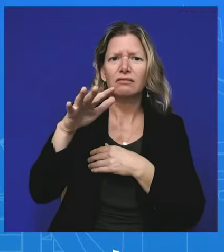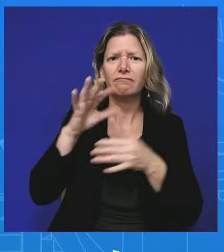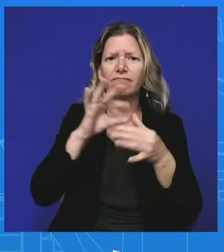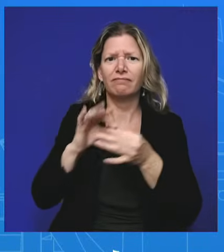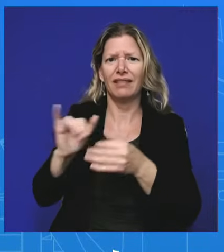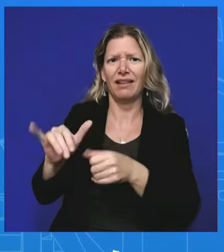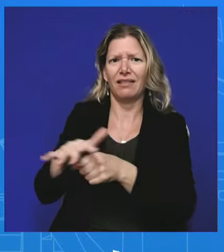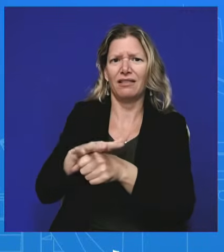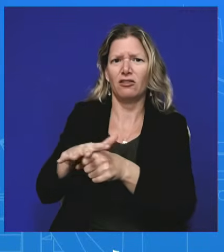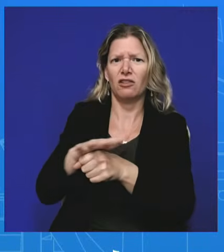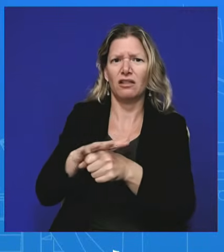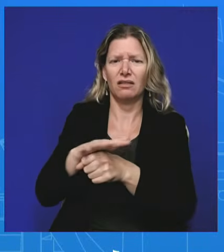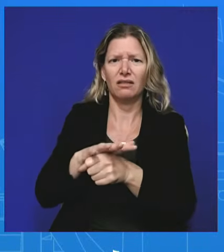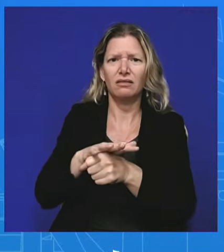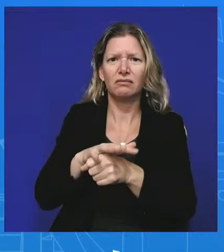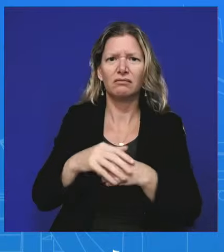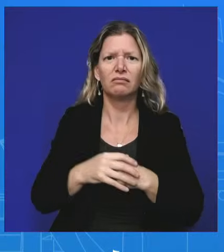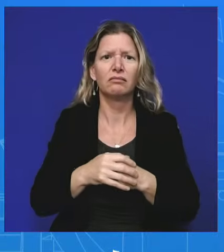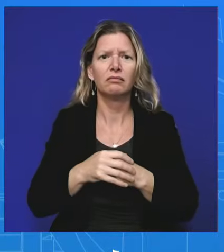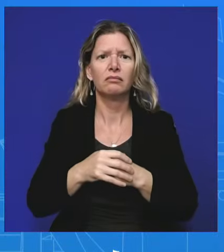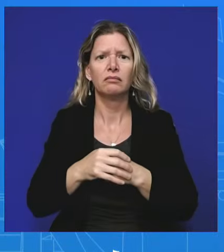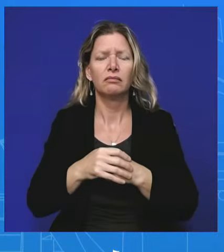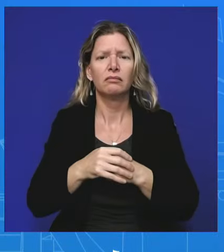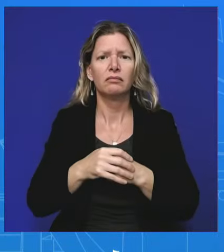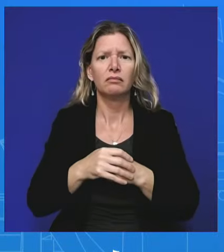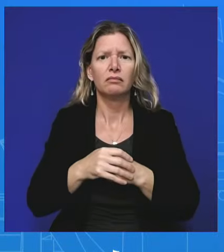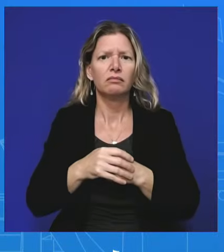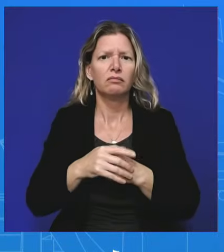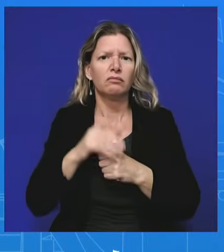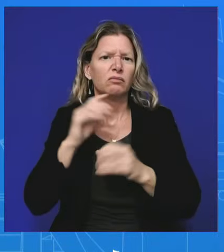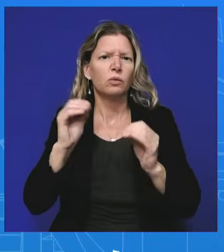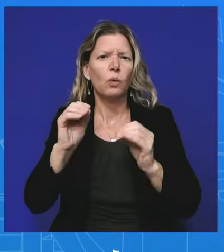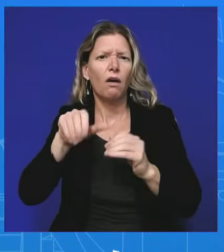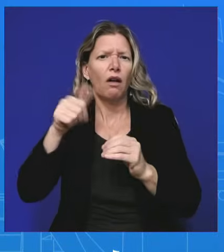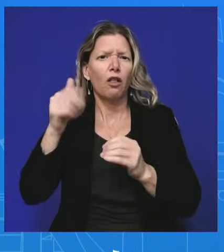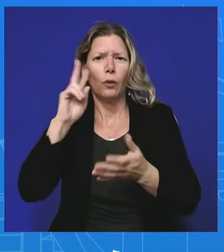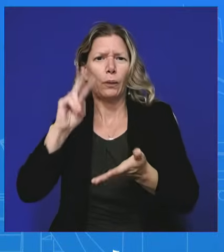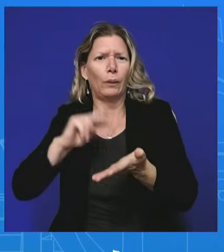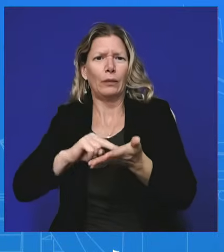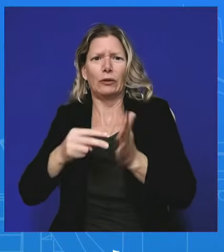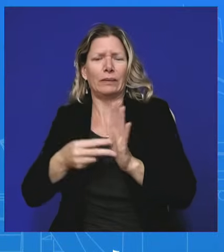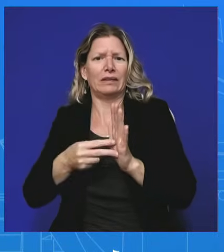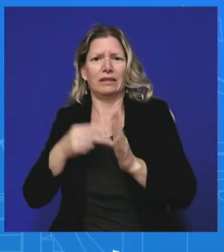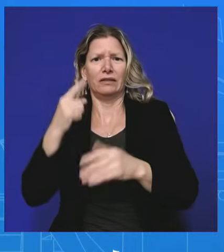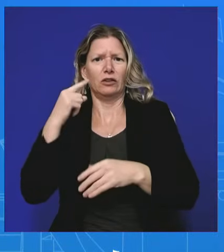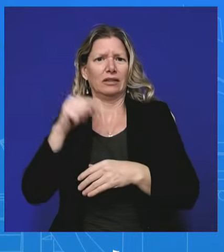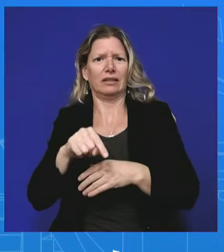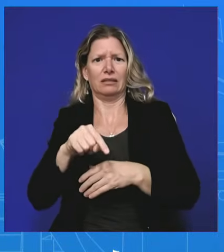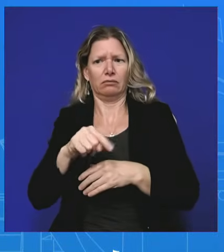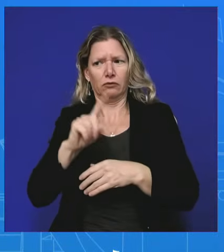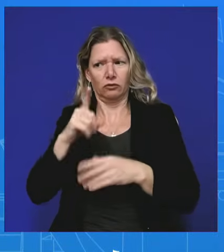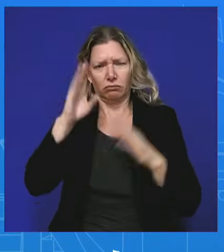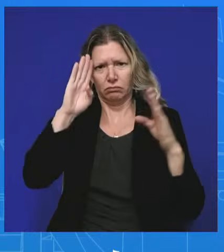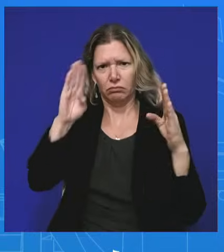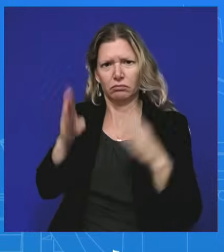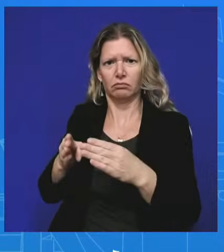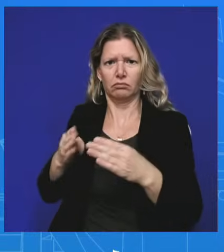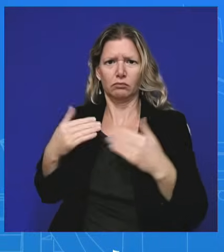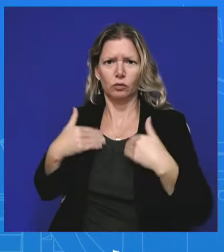for this than humanitarian assistance. And we're obviously grateful for all the U.S. service members and our teams at USAID and the State Department for their tireless work